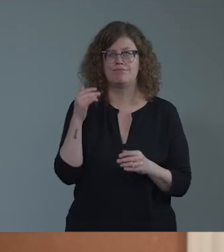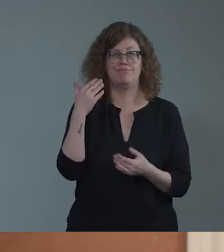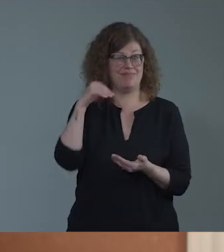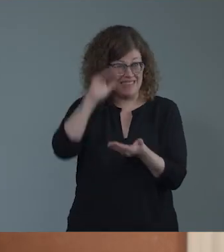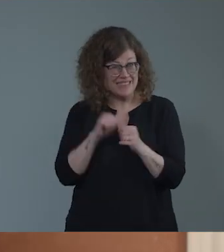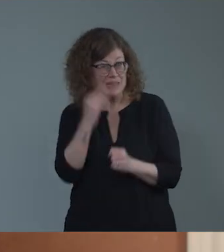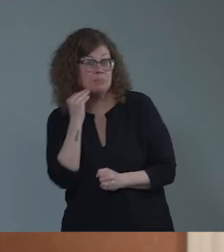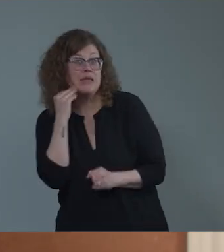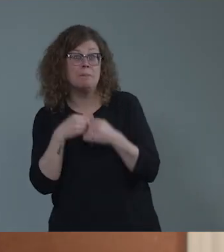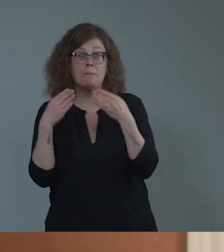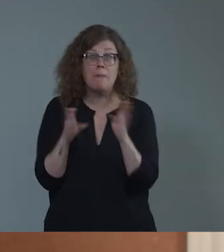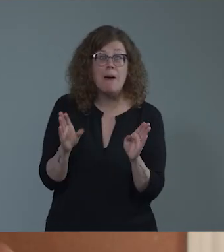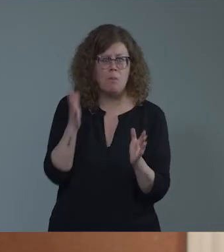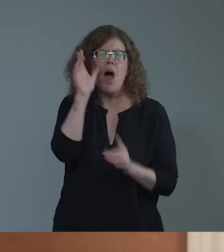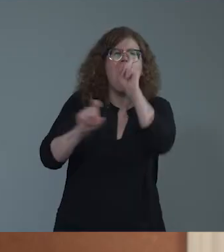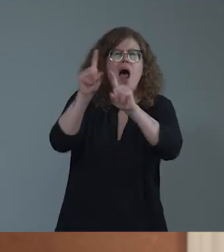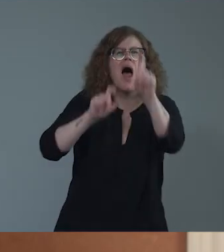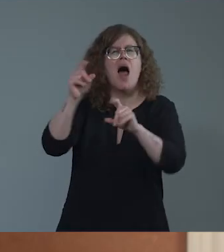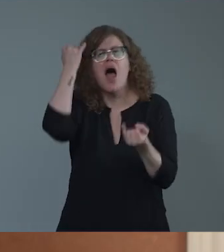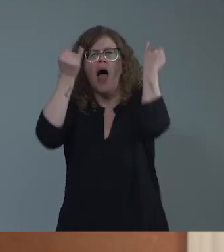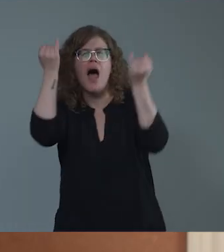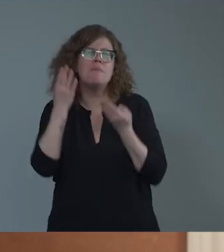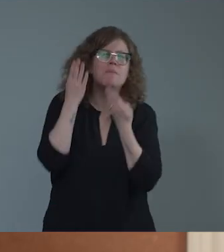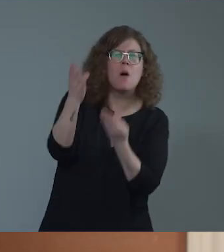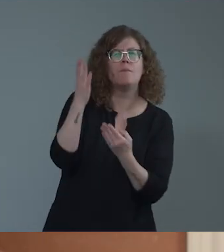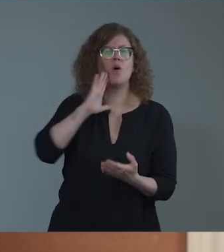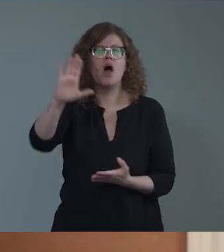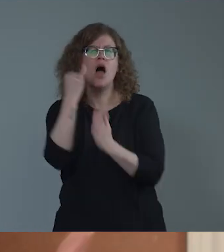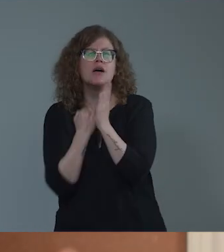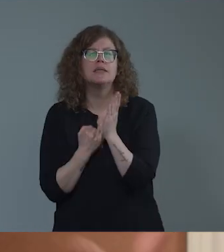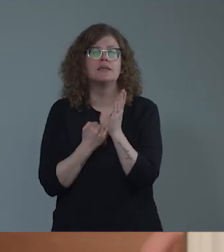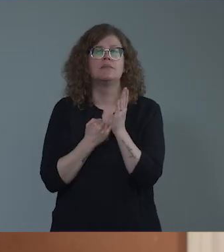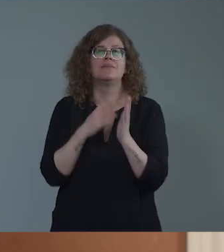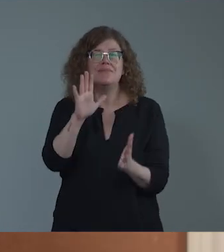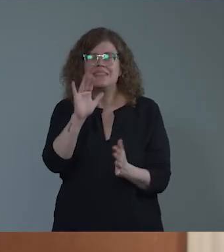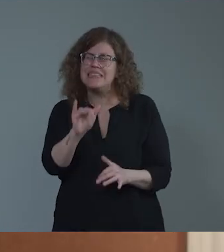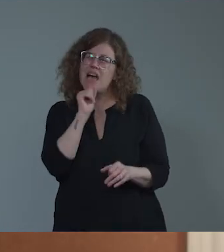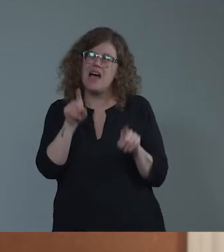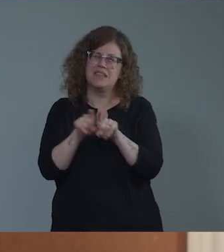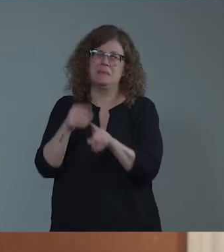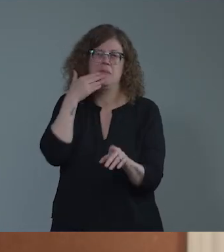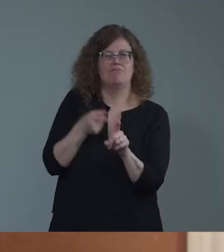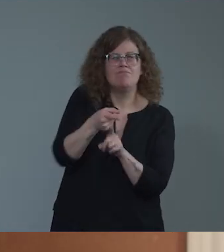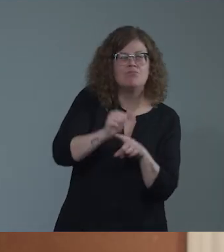So an artist should not be providing any proprietary information upfront to you if they're not guaranteed to have that job already.